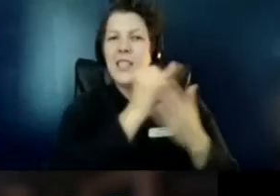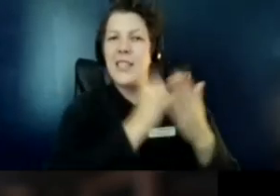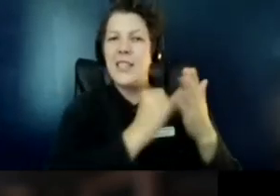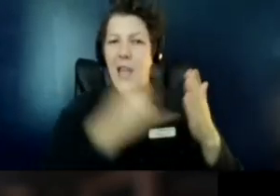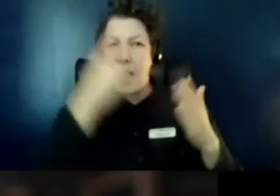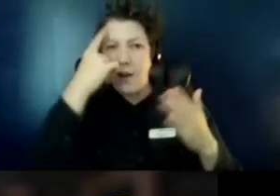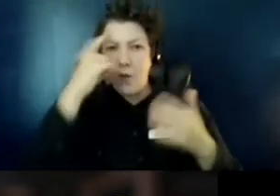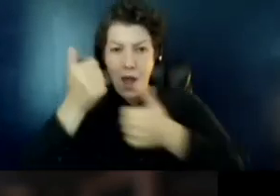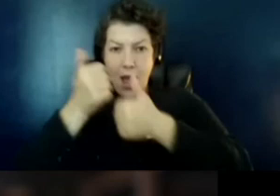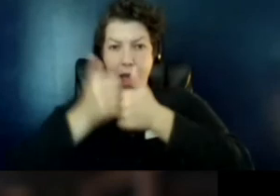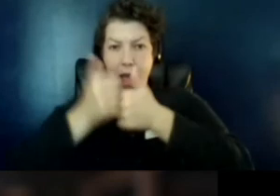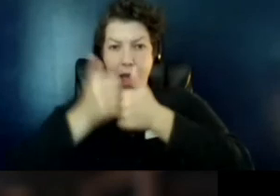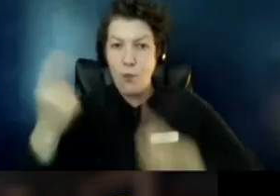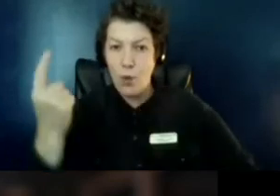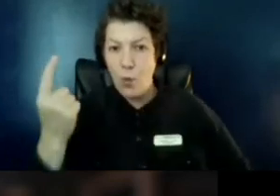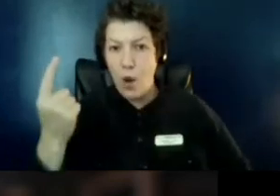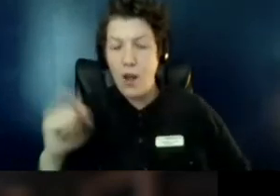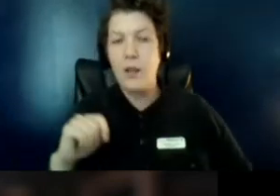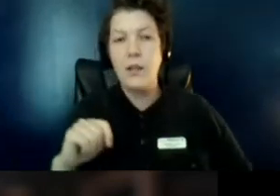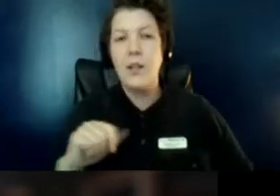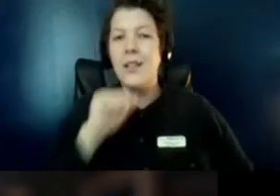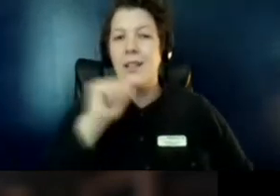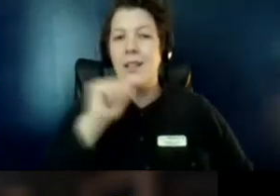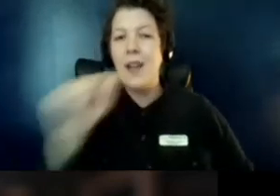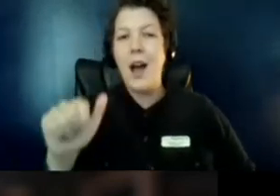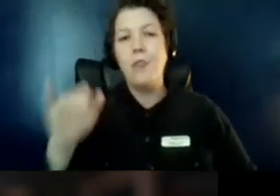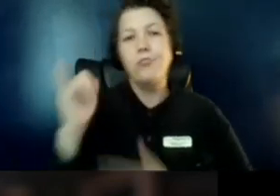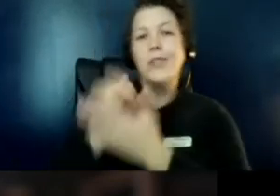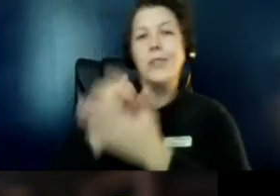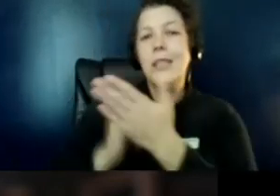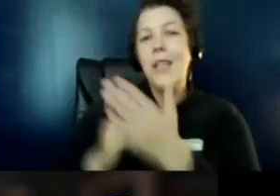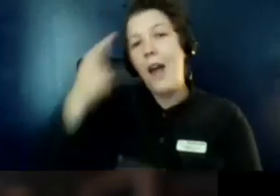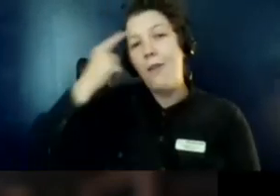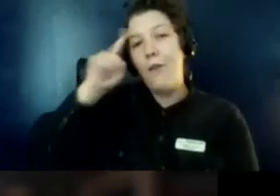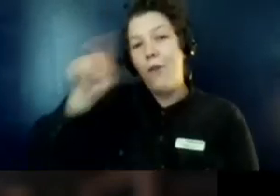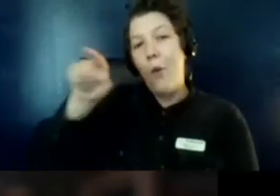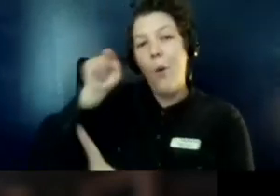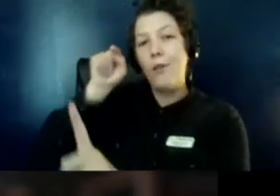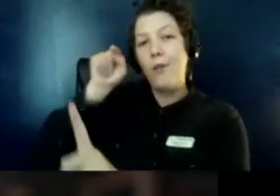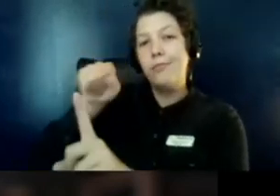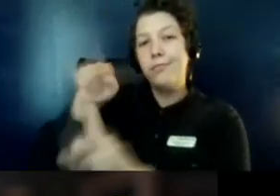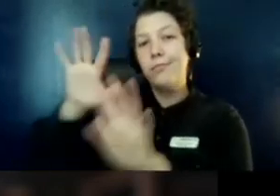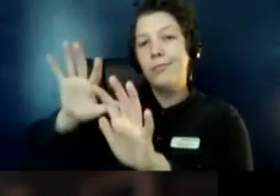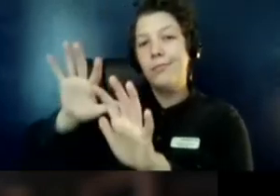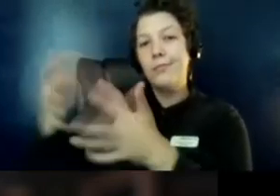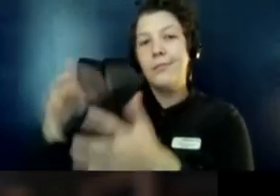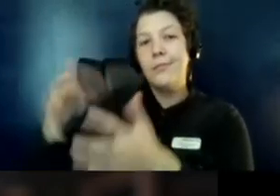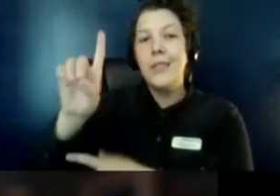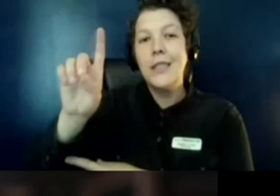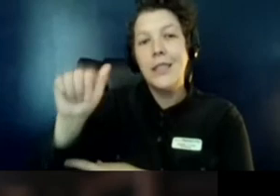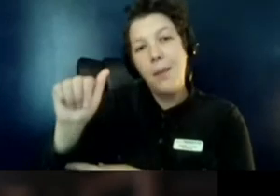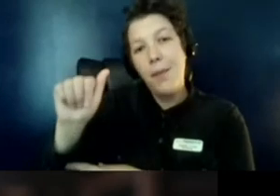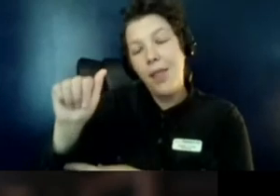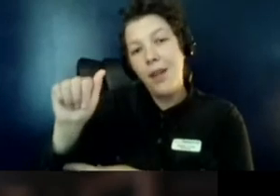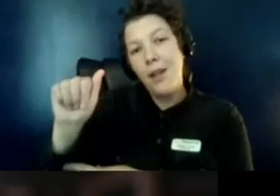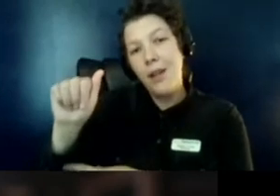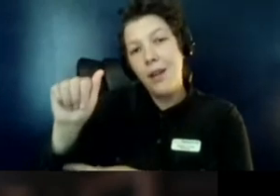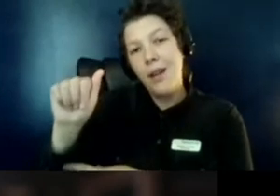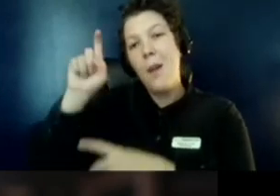as this special case thing that has to be treated with some sort of remedy. And thinking